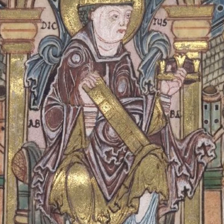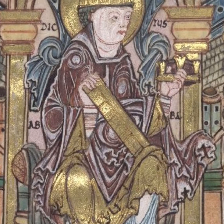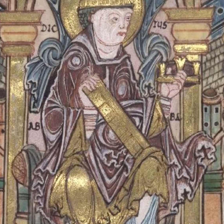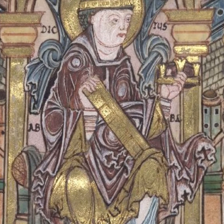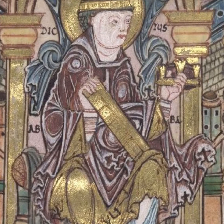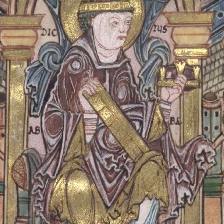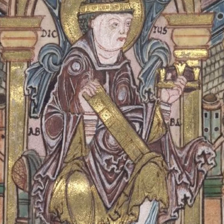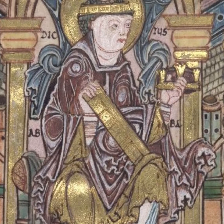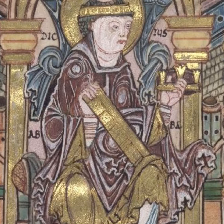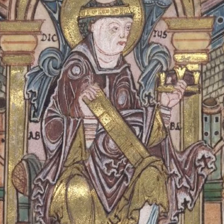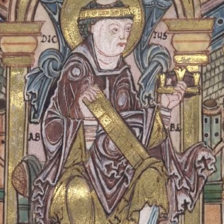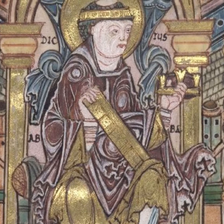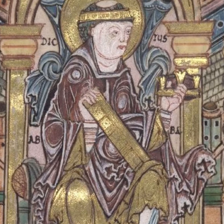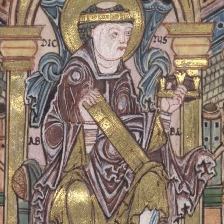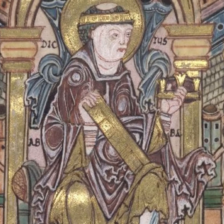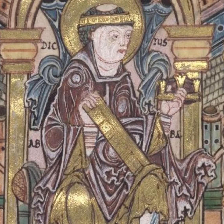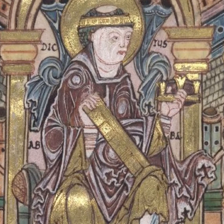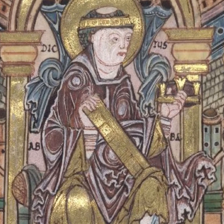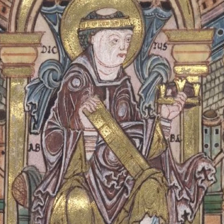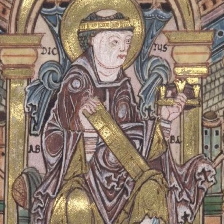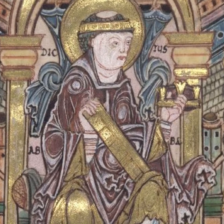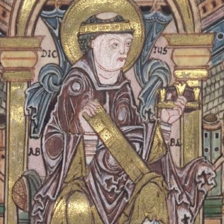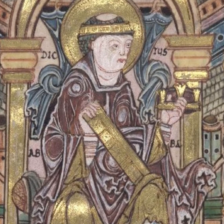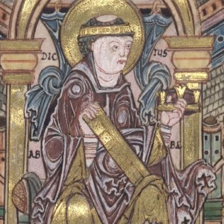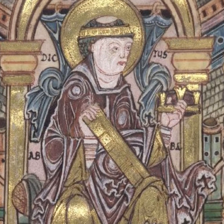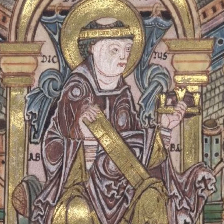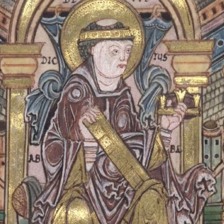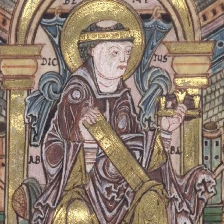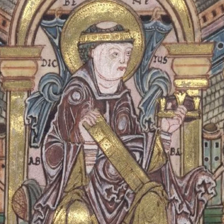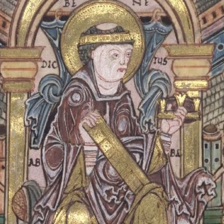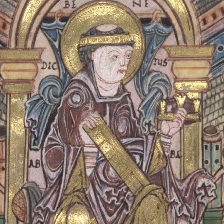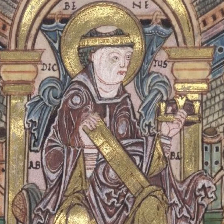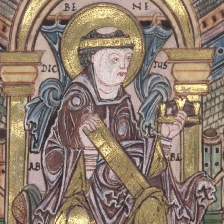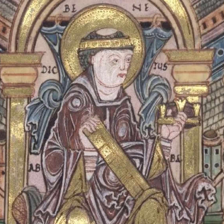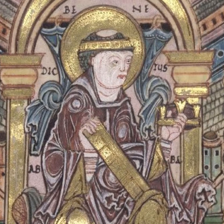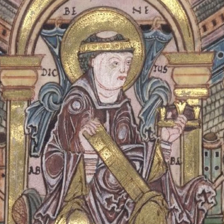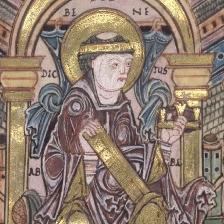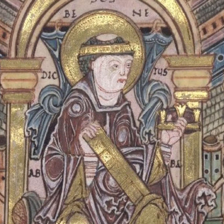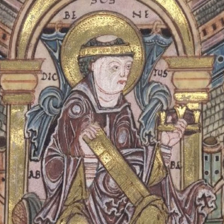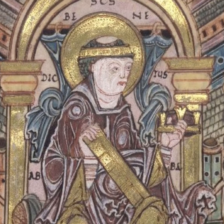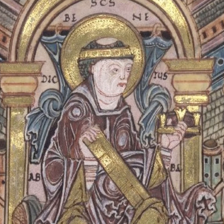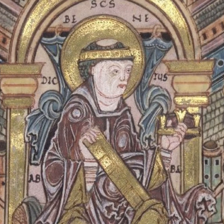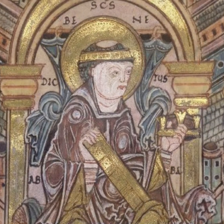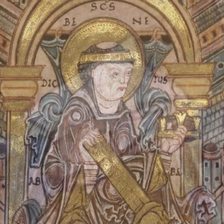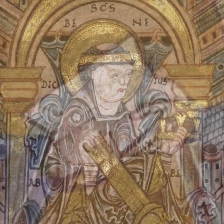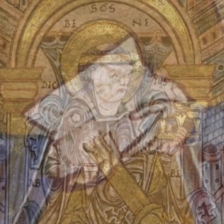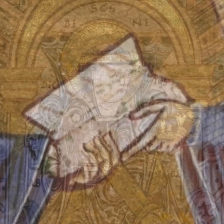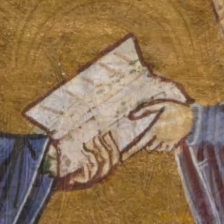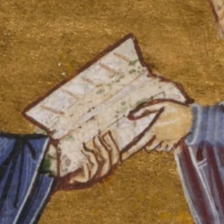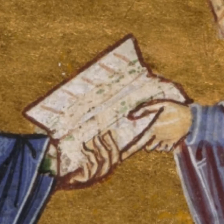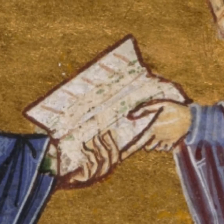These guidelines for monks living communally became the foundation of western Monasticism,